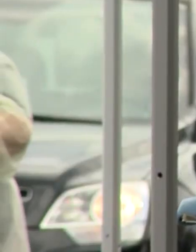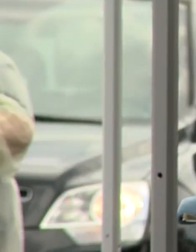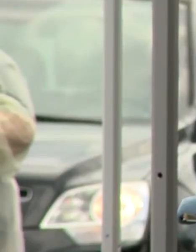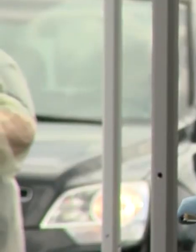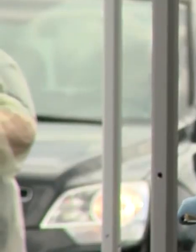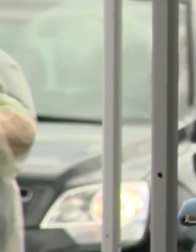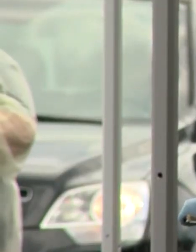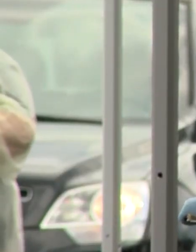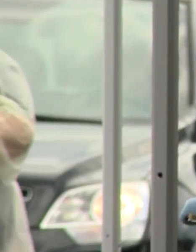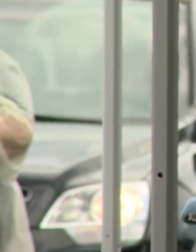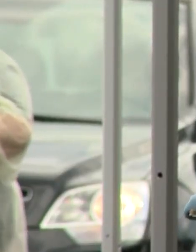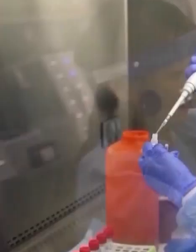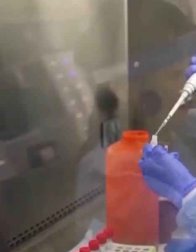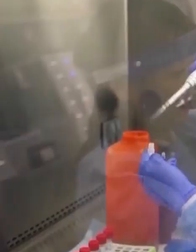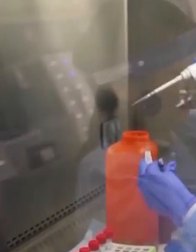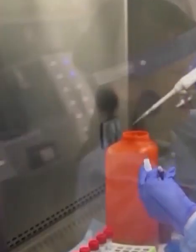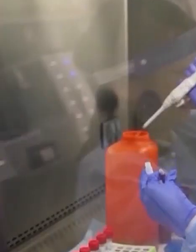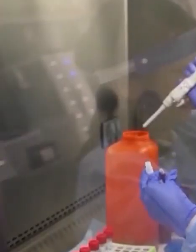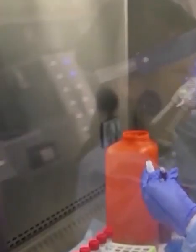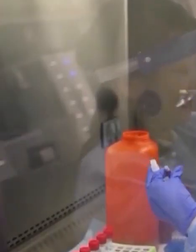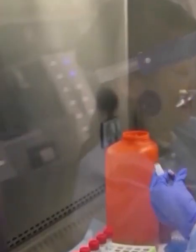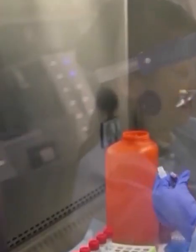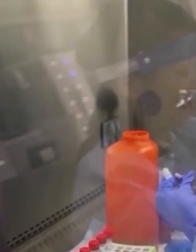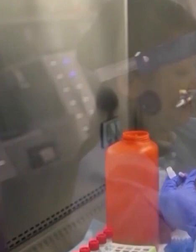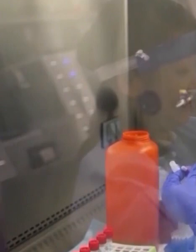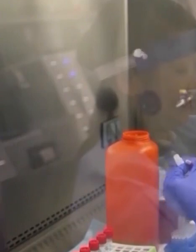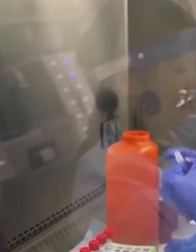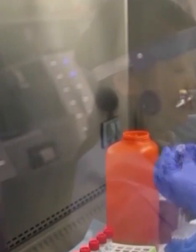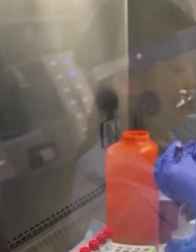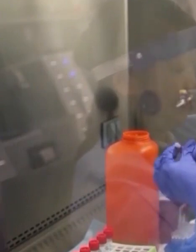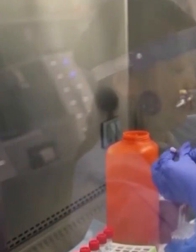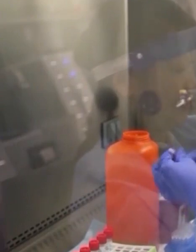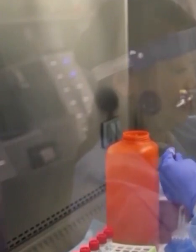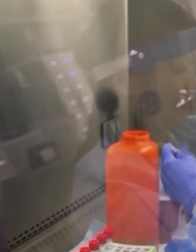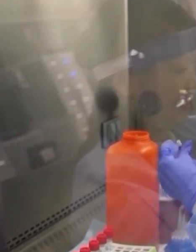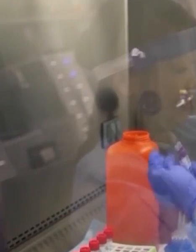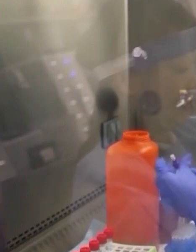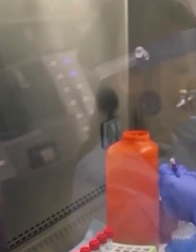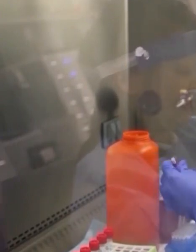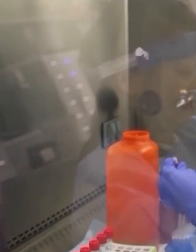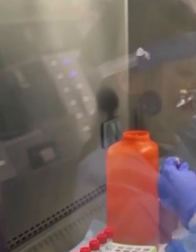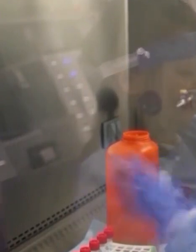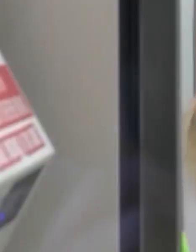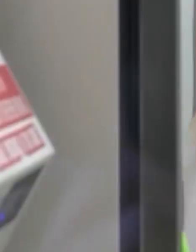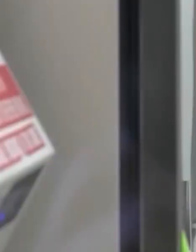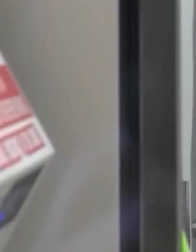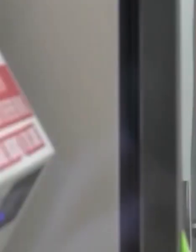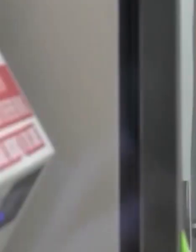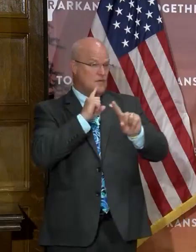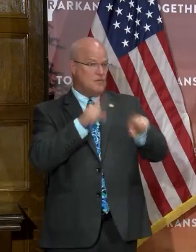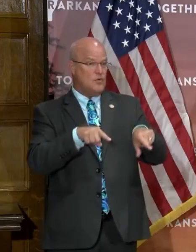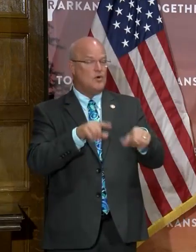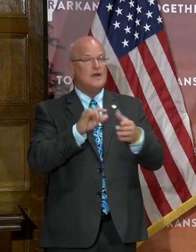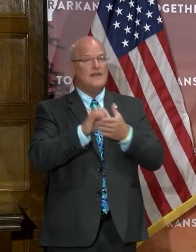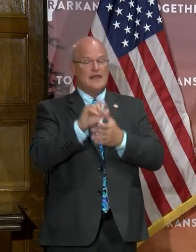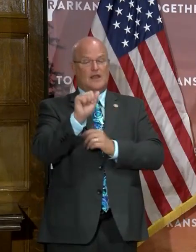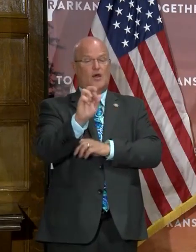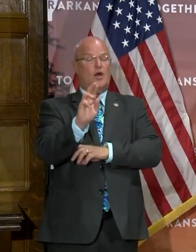zone for test positivity GOVERNOR ASA HUTCHINSON SAYING THAT EVEN THOUGH THE NUMBERS ARENT IDEAL, ESPECIALLY RECENTLY, THE STATE IS